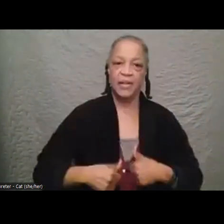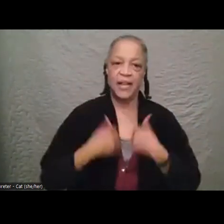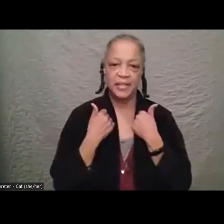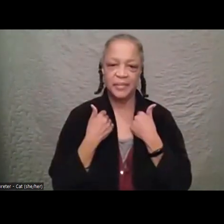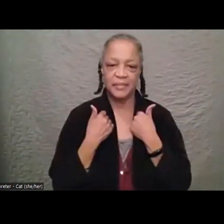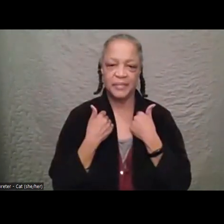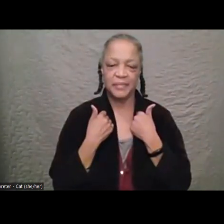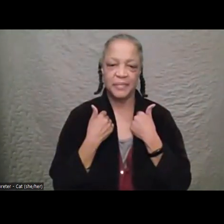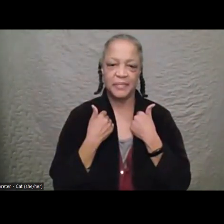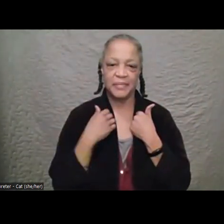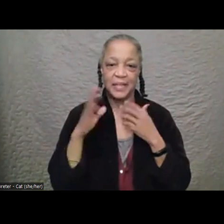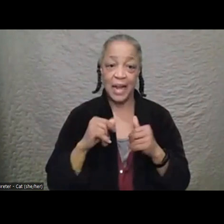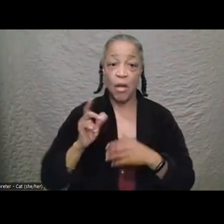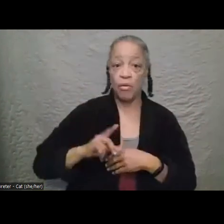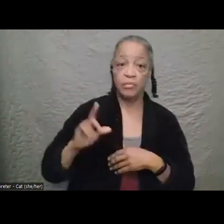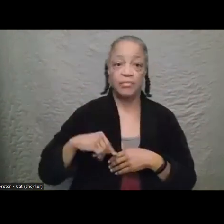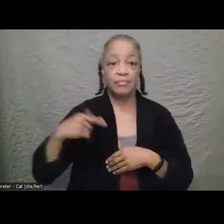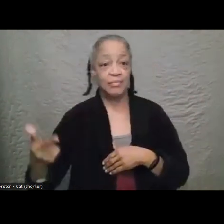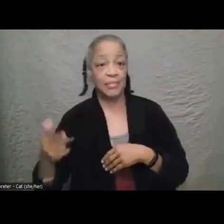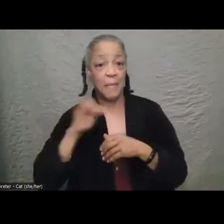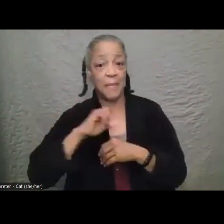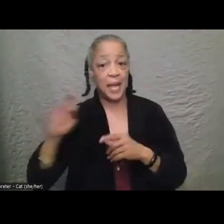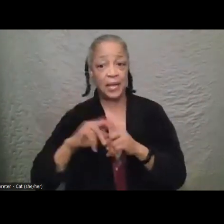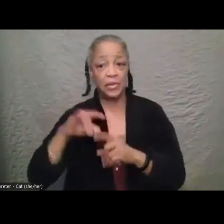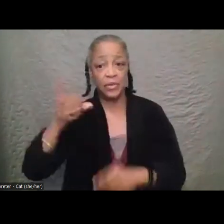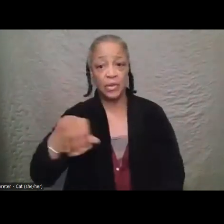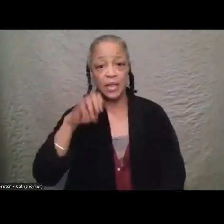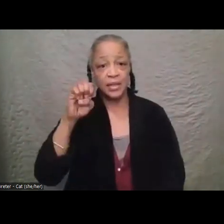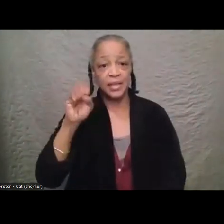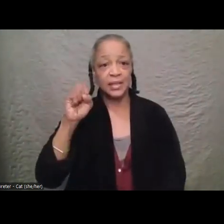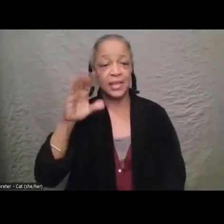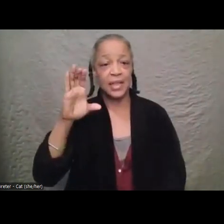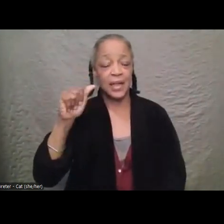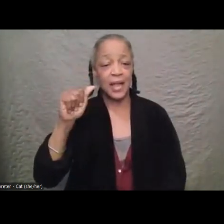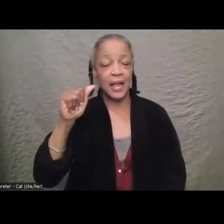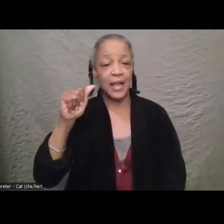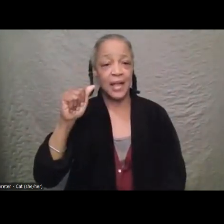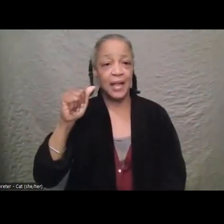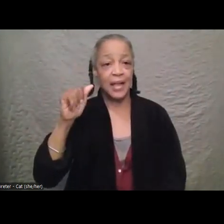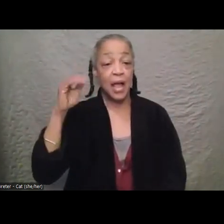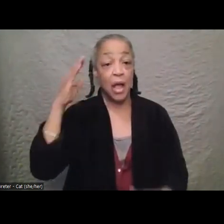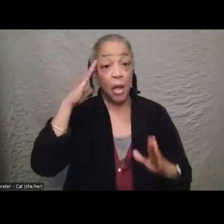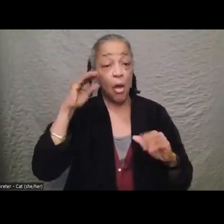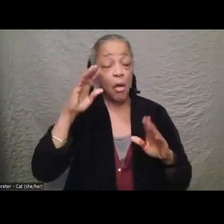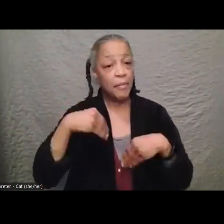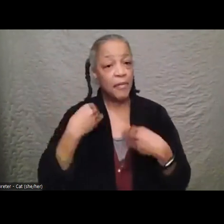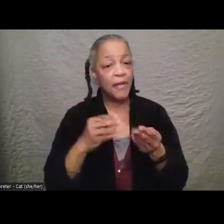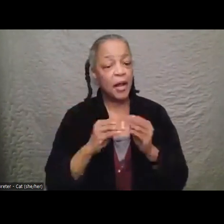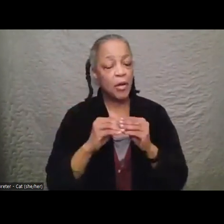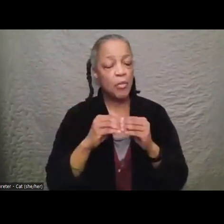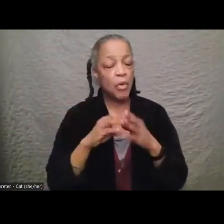With that, I will pass it back to Jessica . I hope I have provided a little bit of context